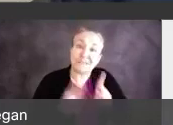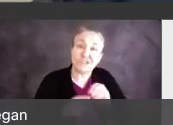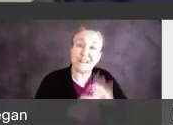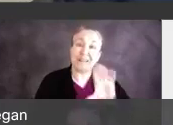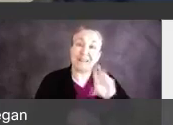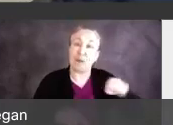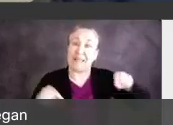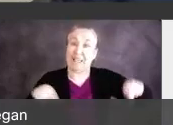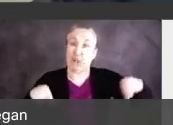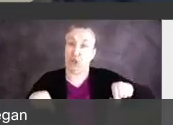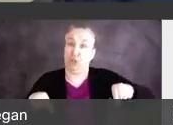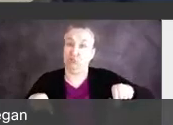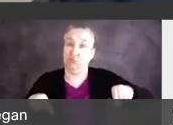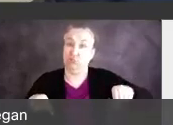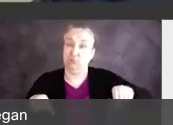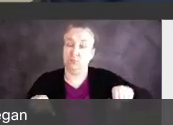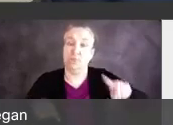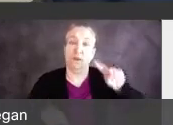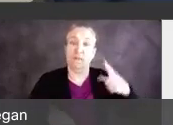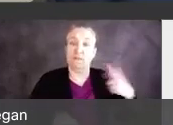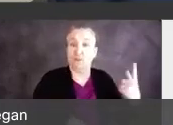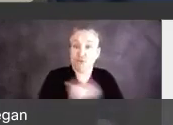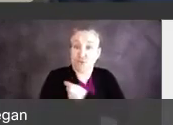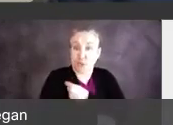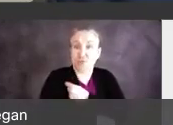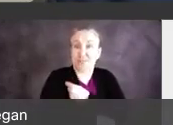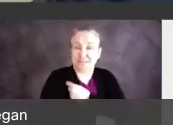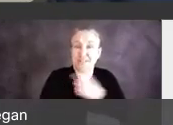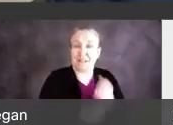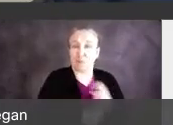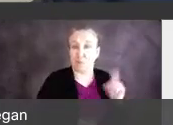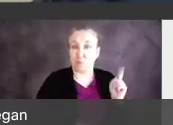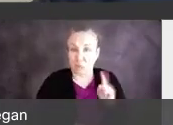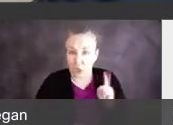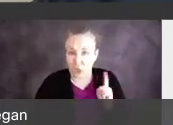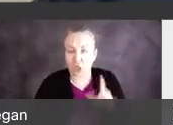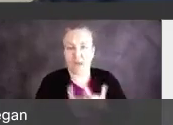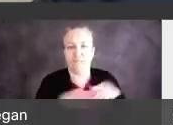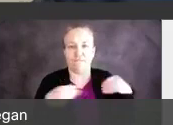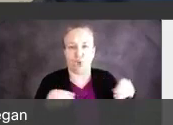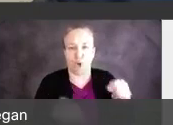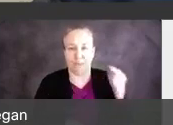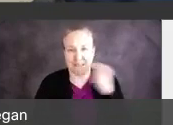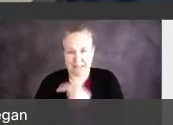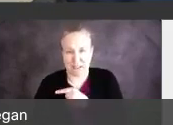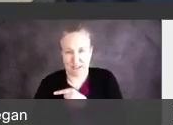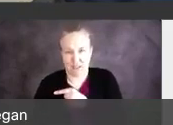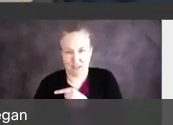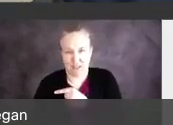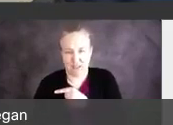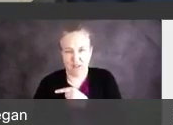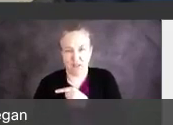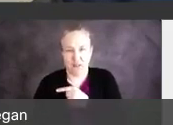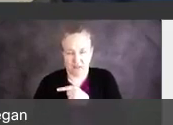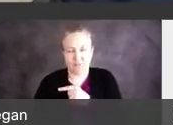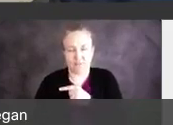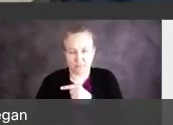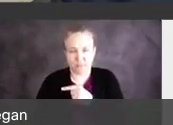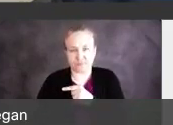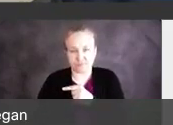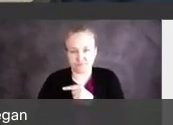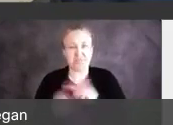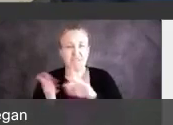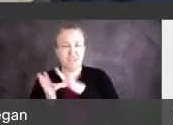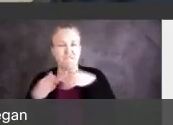who received their first dose at a pharmacy and had been told by various pharmacies that they